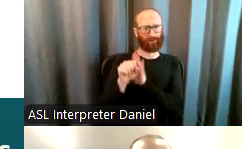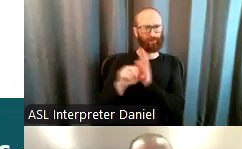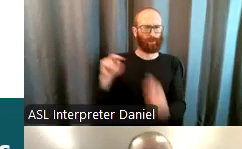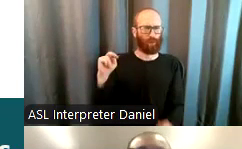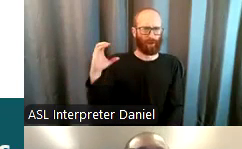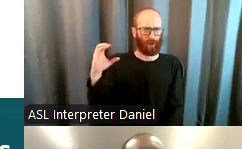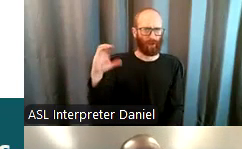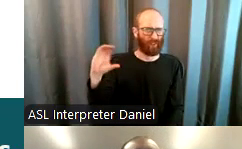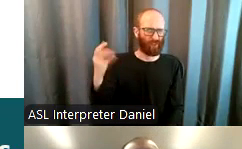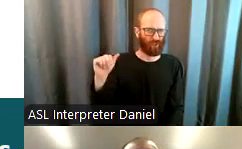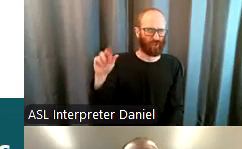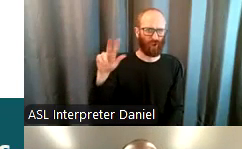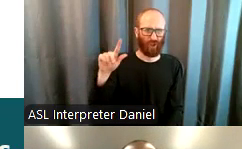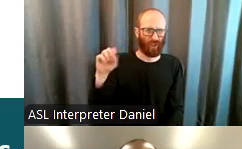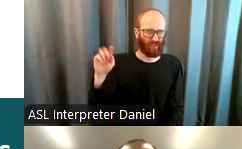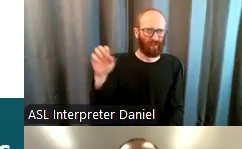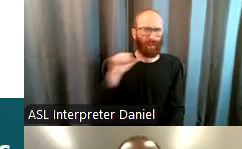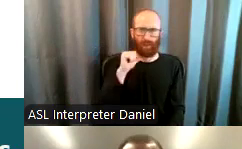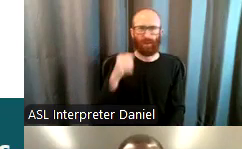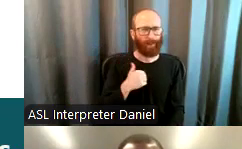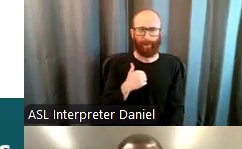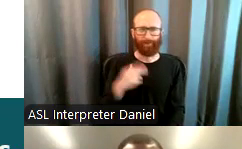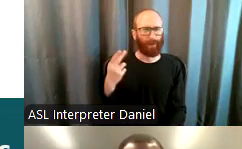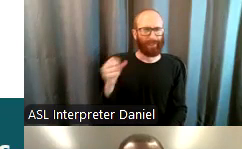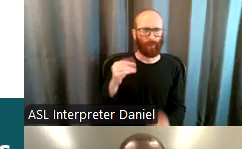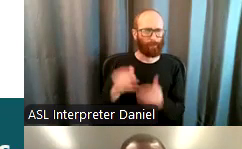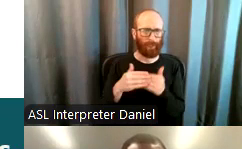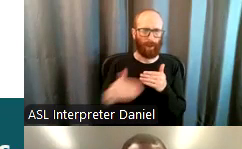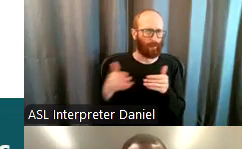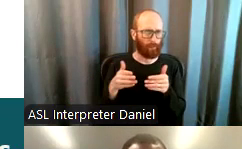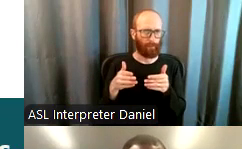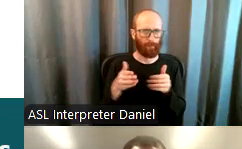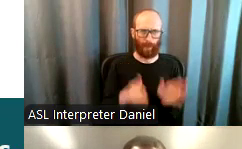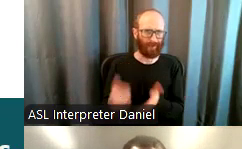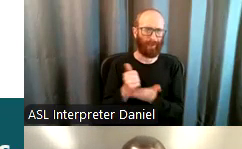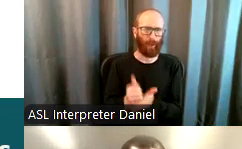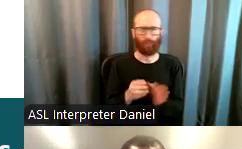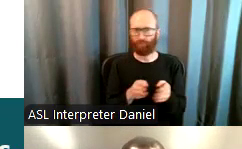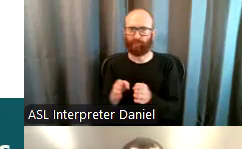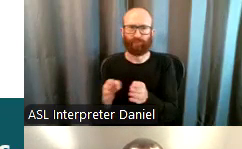like a high school and the Beyond plan to help direct students in the pathway that they chose